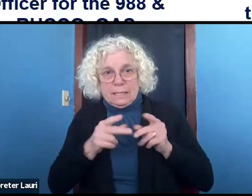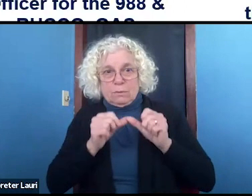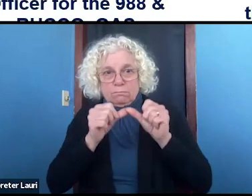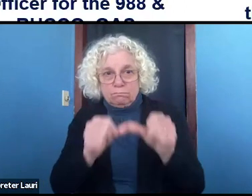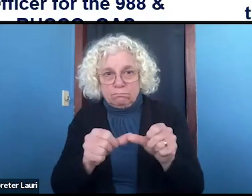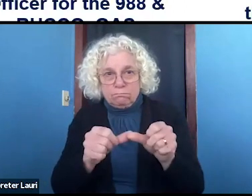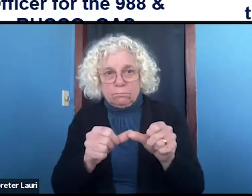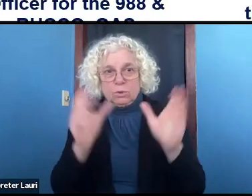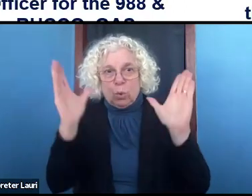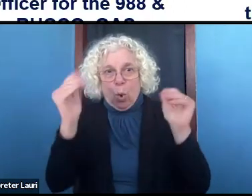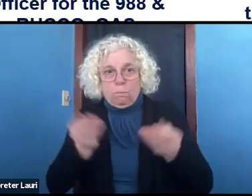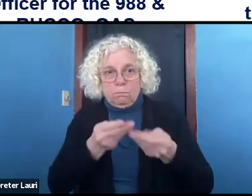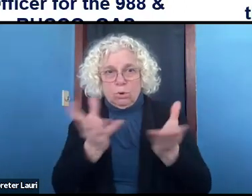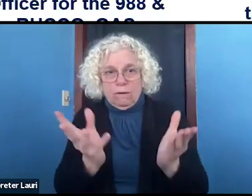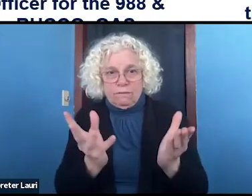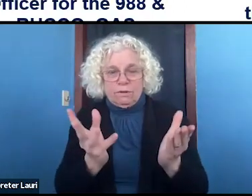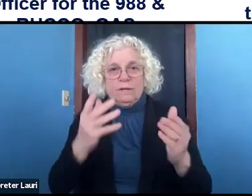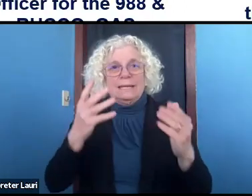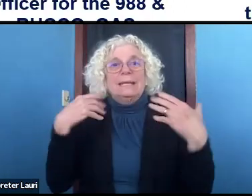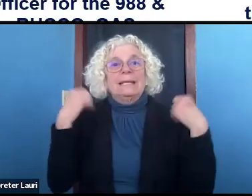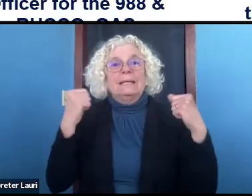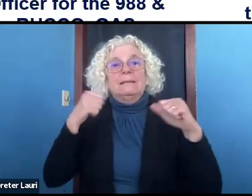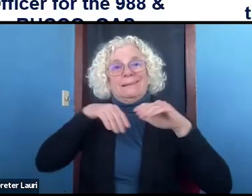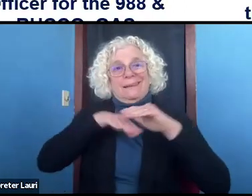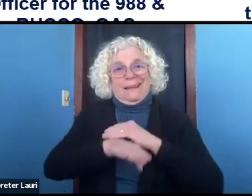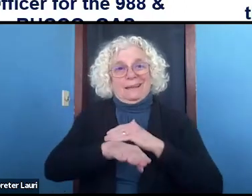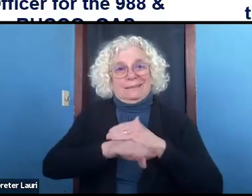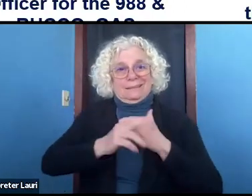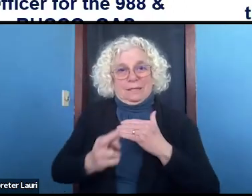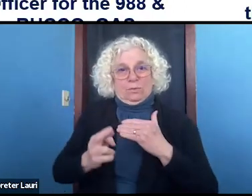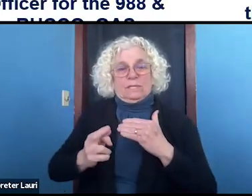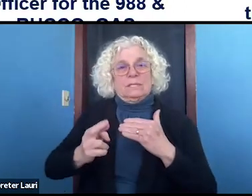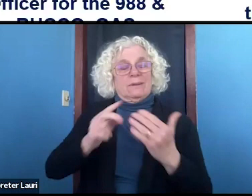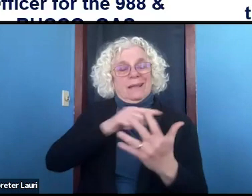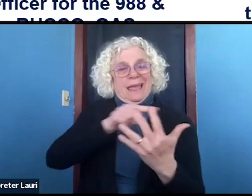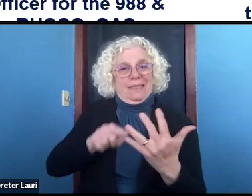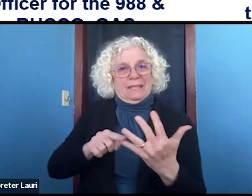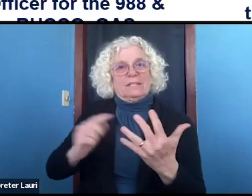healing, access and resources for everyone in our crisis system.